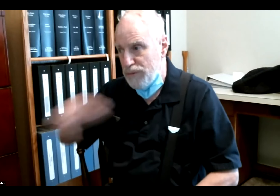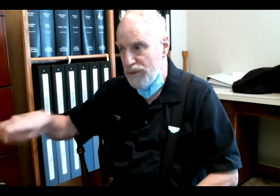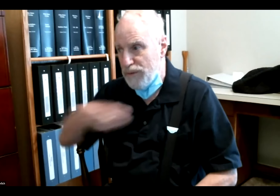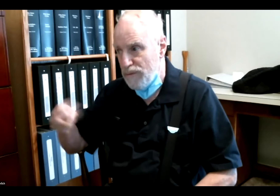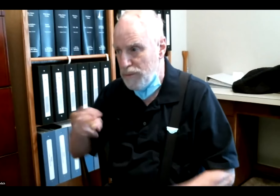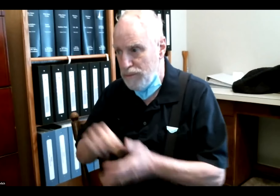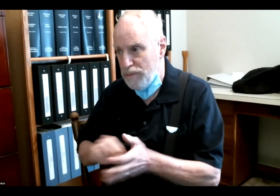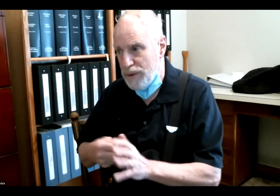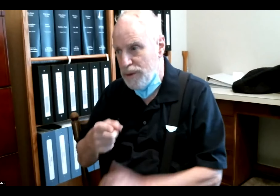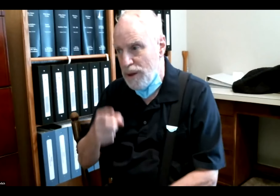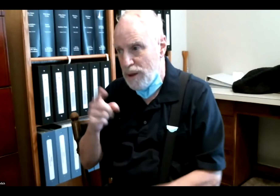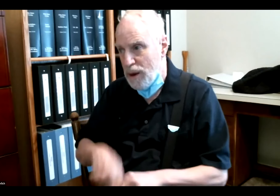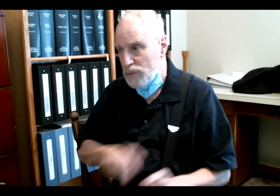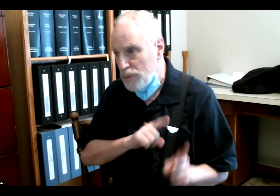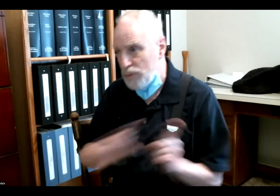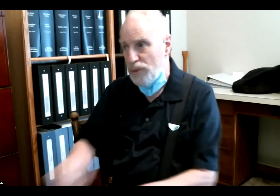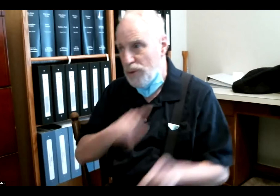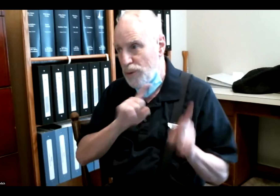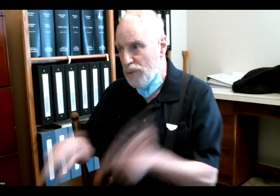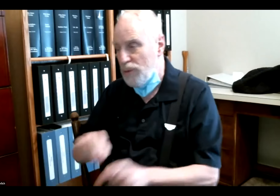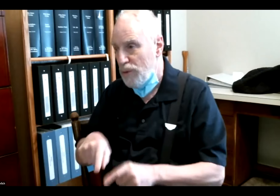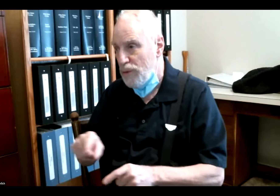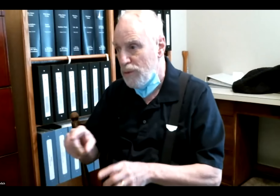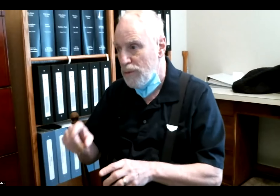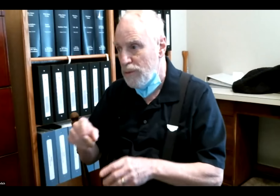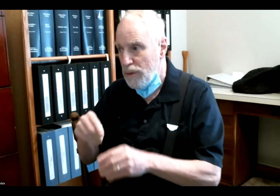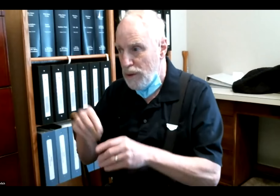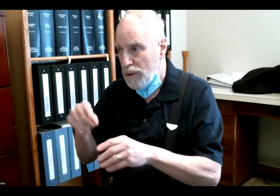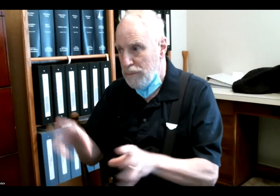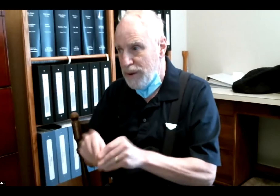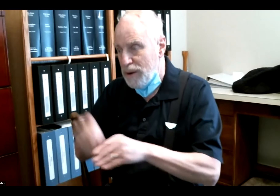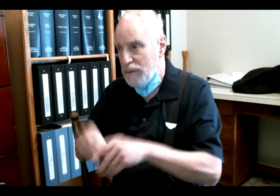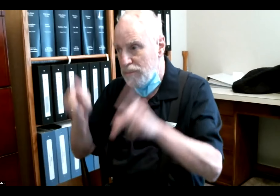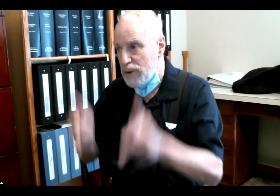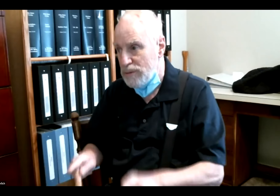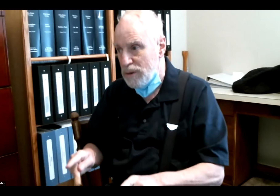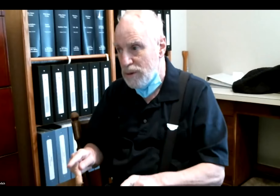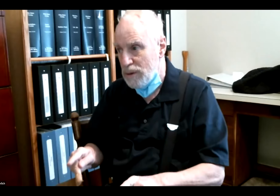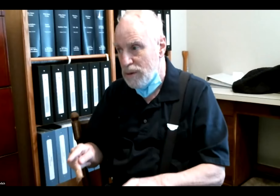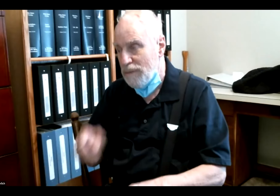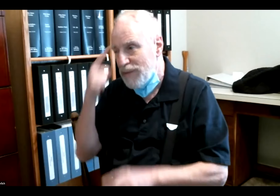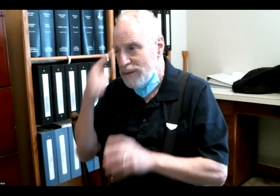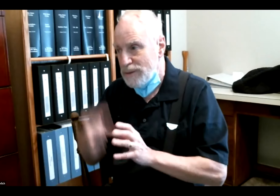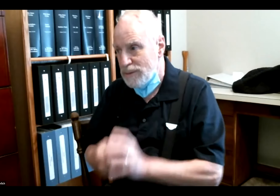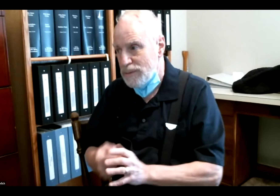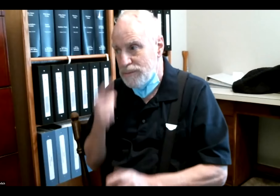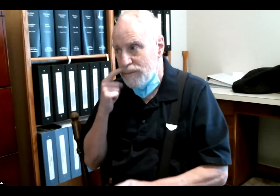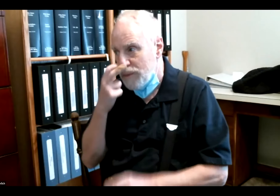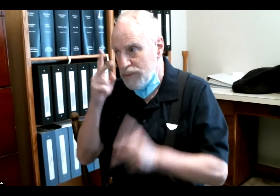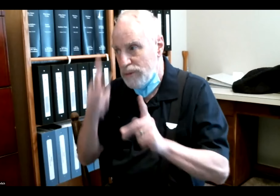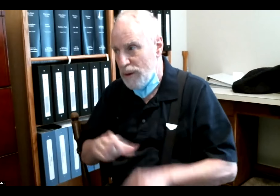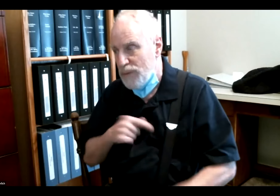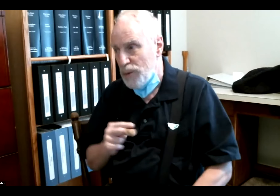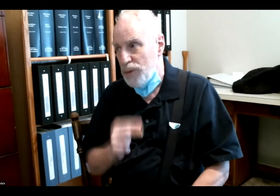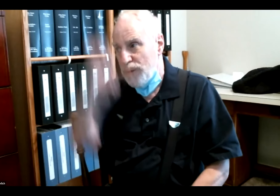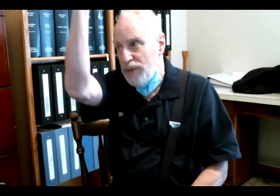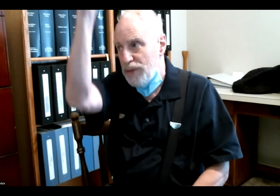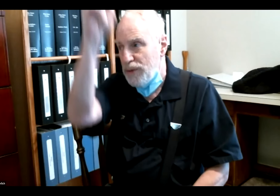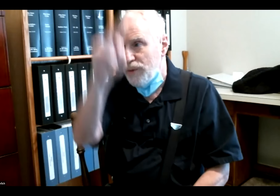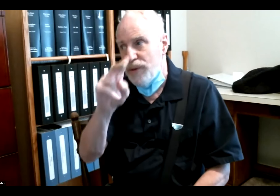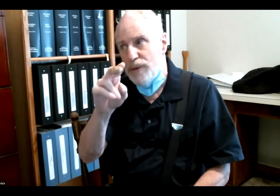them for transportation and make it difficult to attend meetings in person. Deaf/blind person